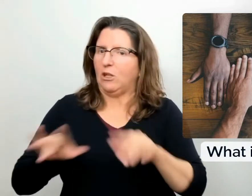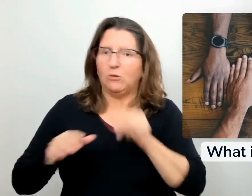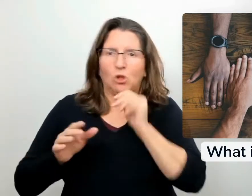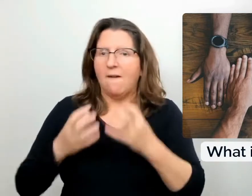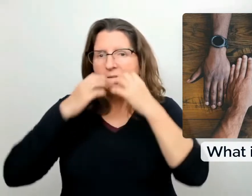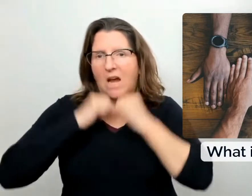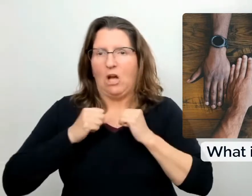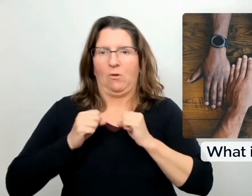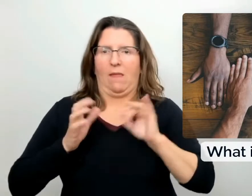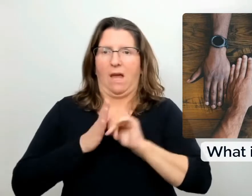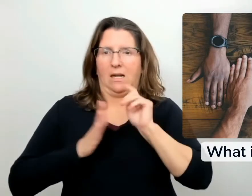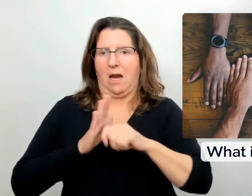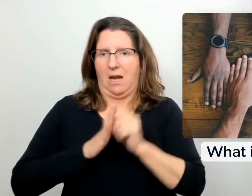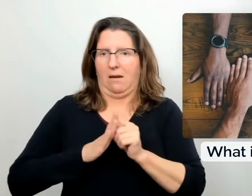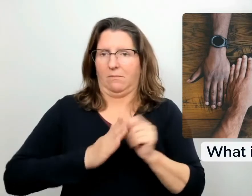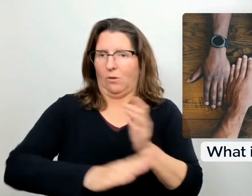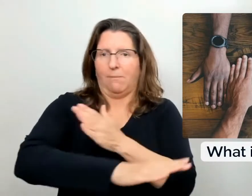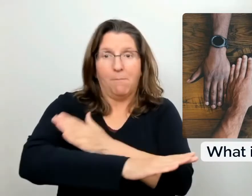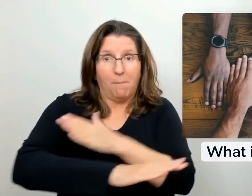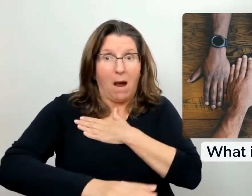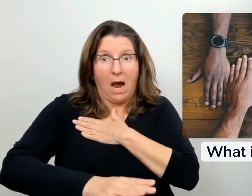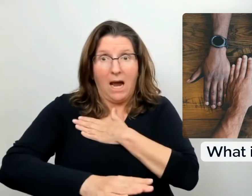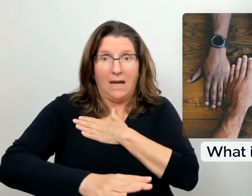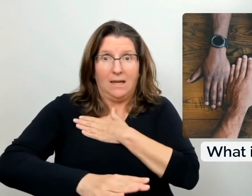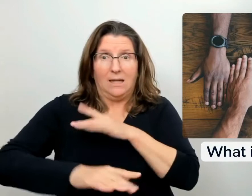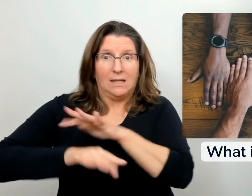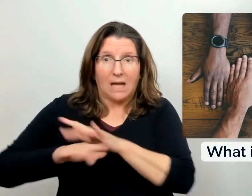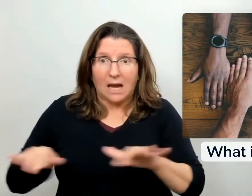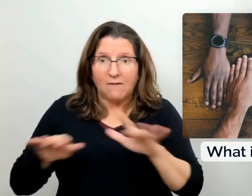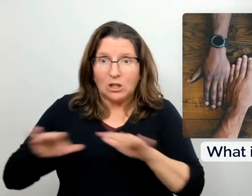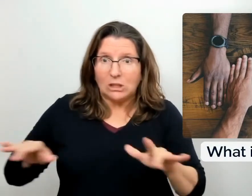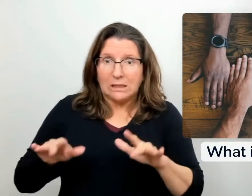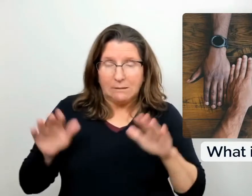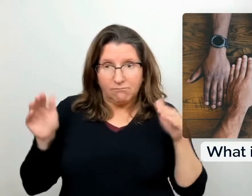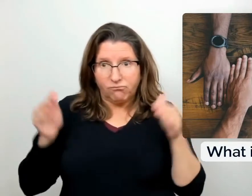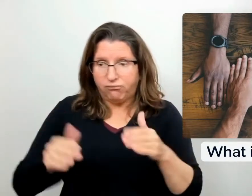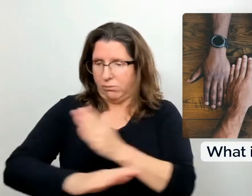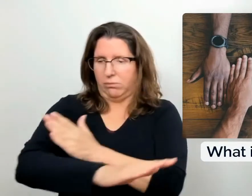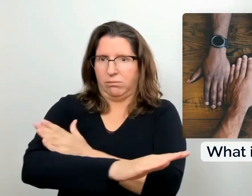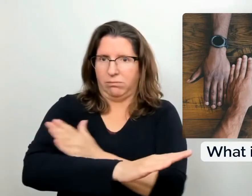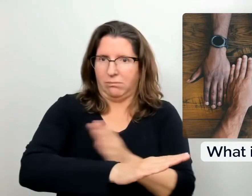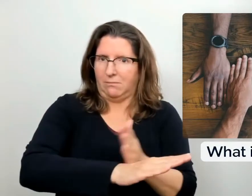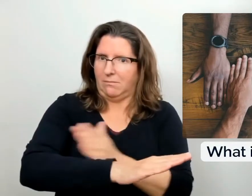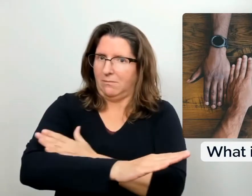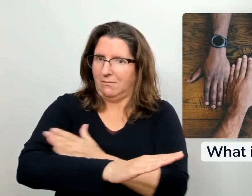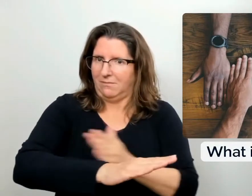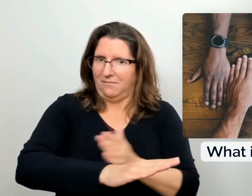Diversity was not valued at that time. So, as I, said that particular class was not very diverse.